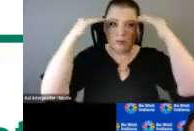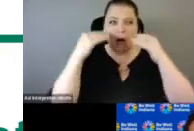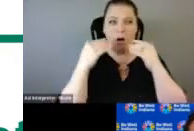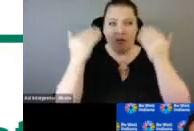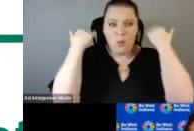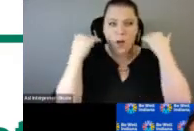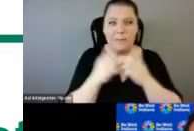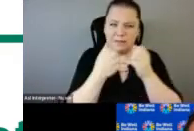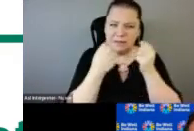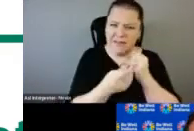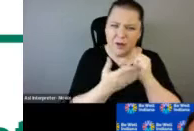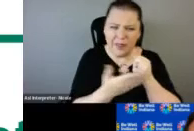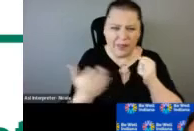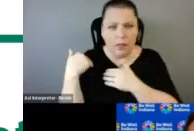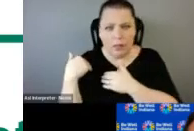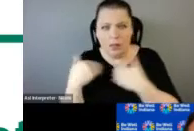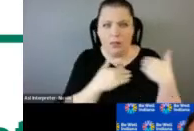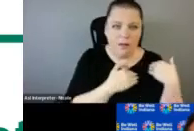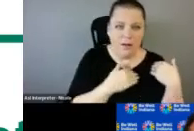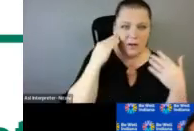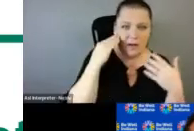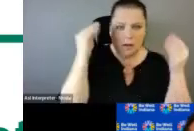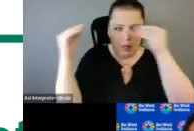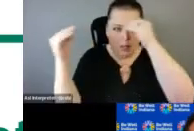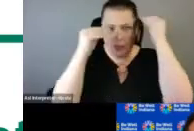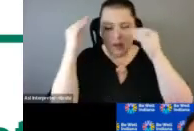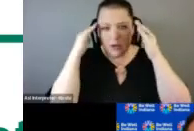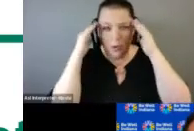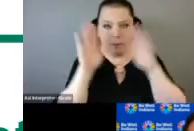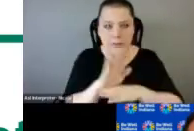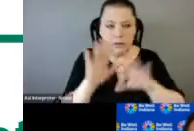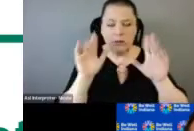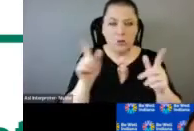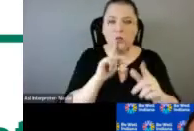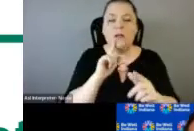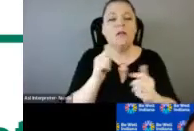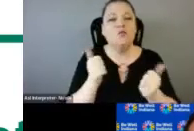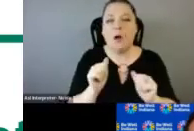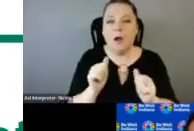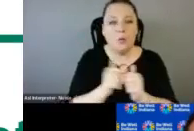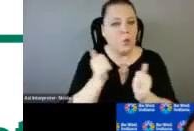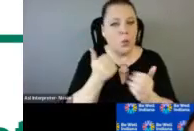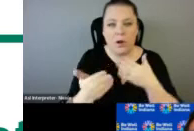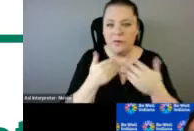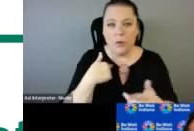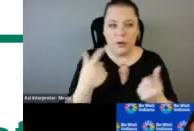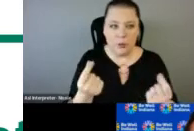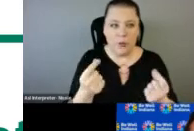things that you that you have. And so one of the things that we've really tried to do, and hopefully with some degree of success is take what we call this serenity approach to this,